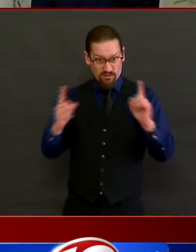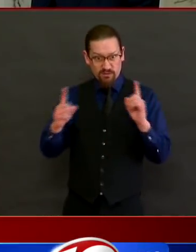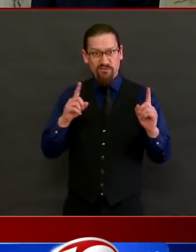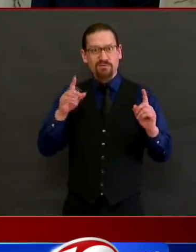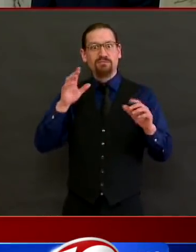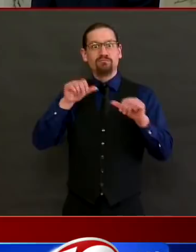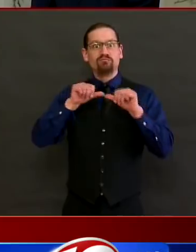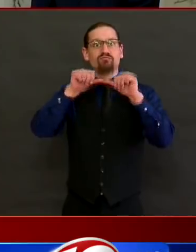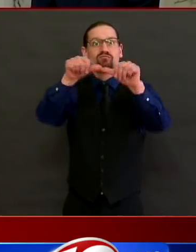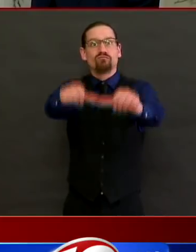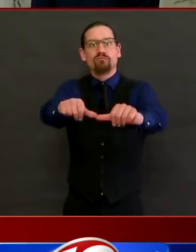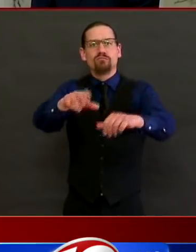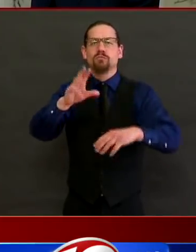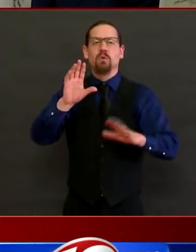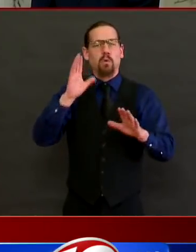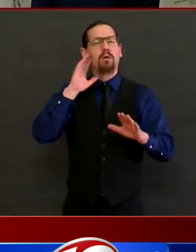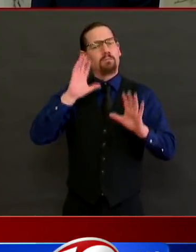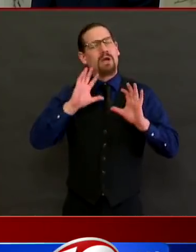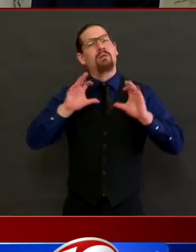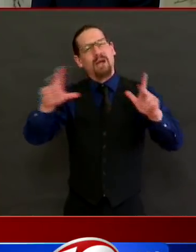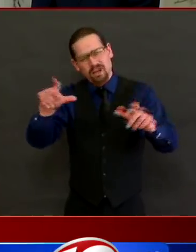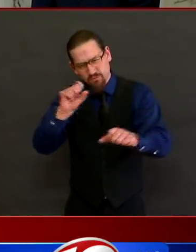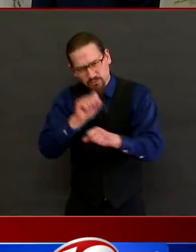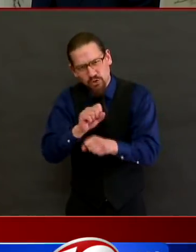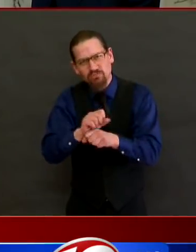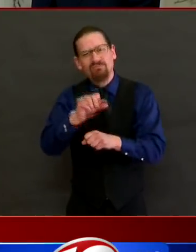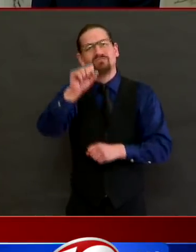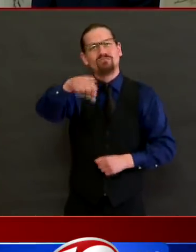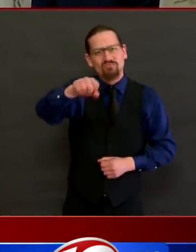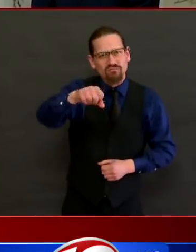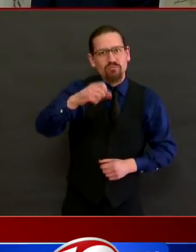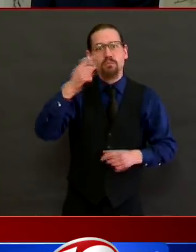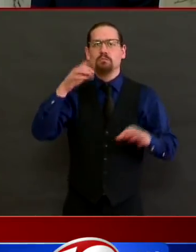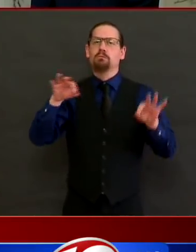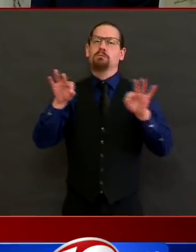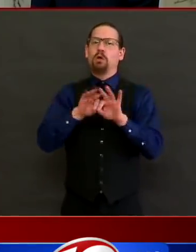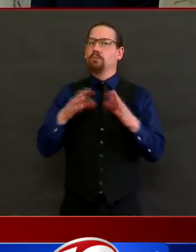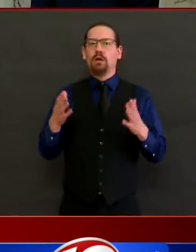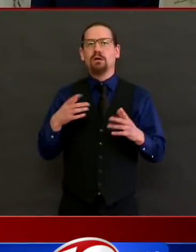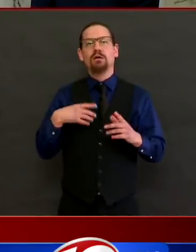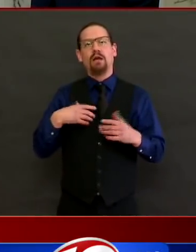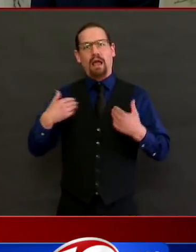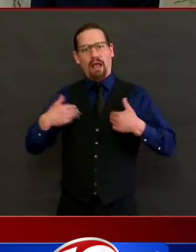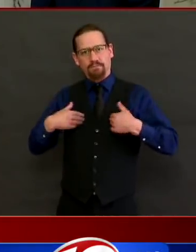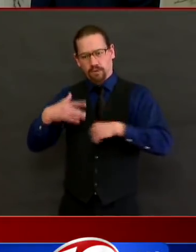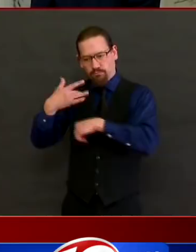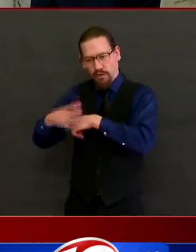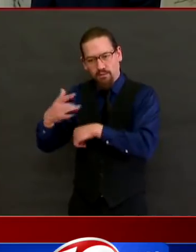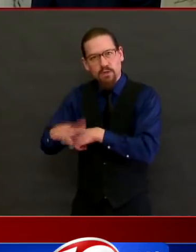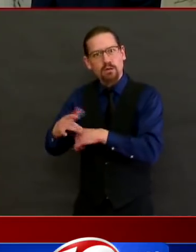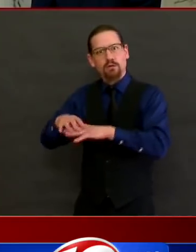WE HAVE MORE PPE, ETC. ETC. TO THAT POINT, I WANT TO WRAP